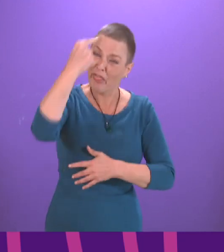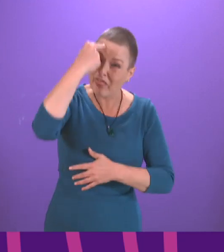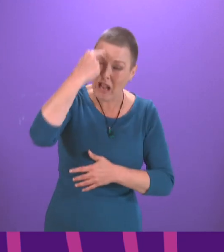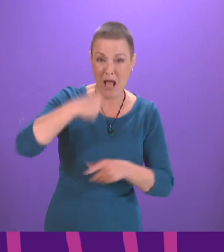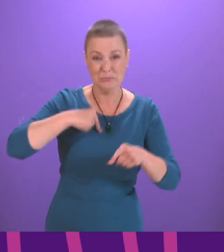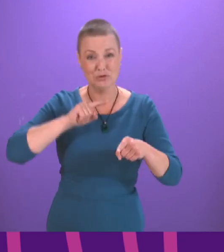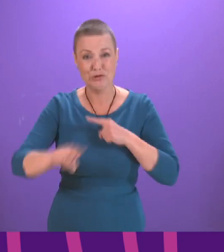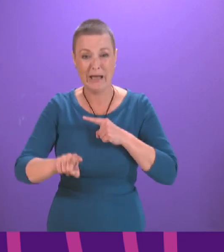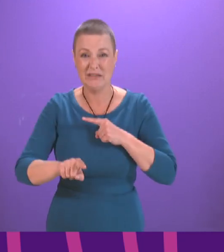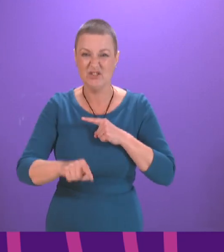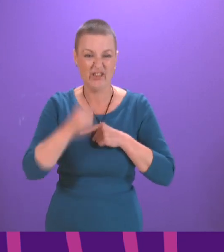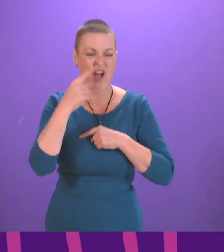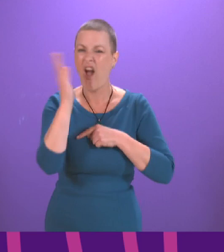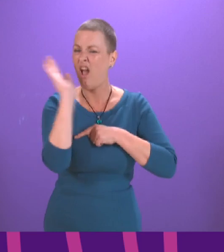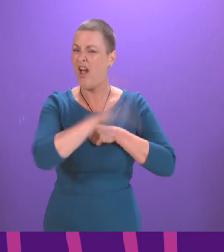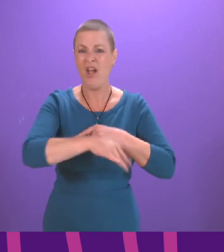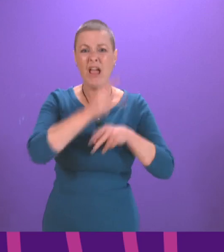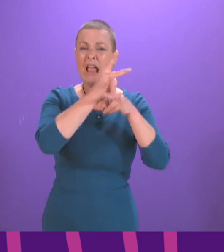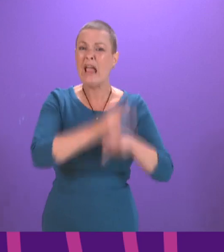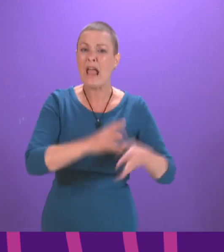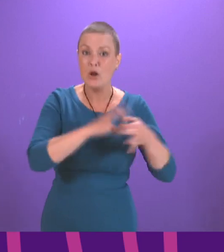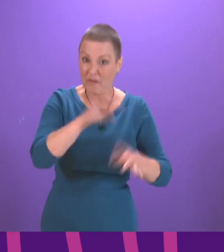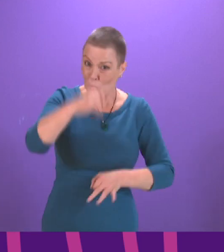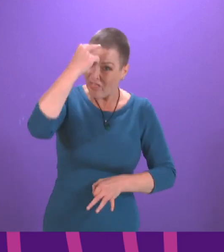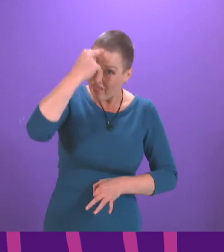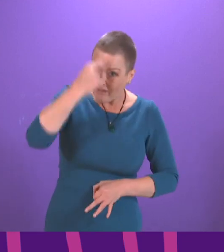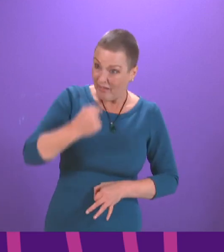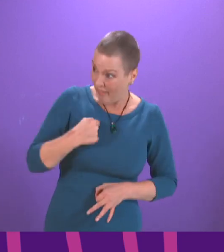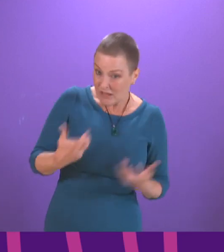way trying to minimise what happened in care homes. If that is an impression that I give,